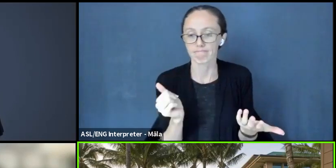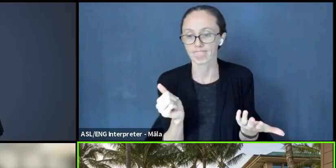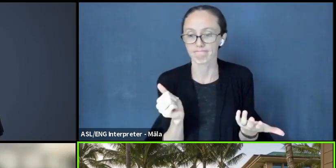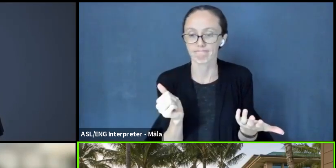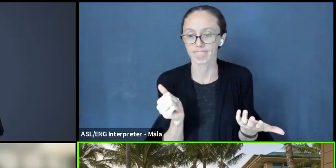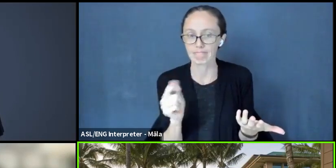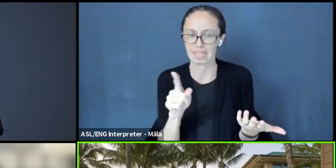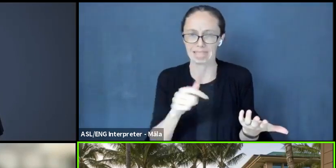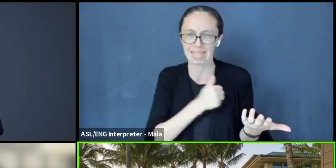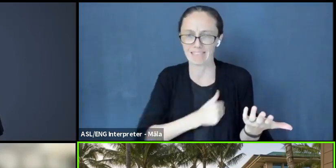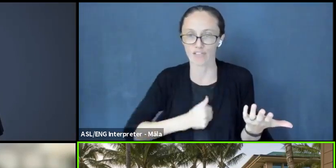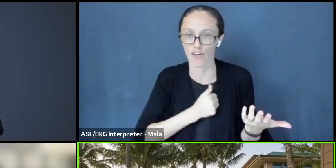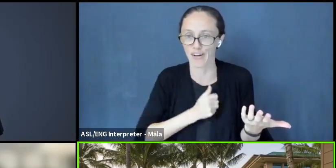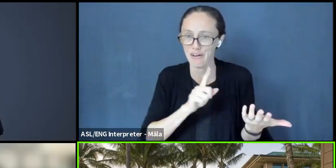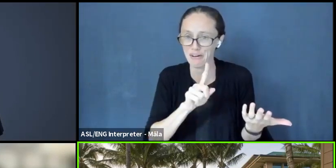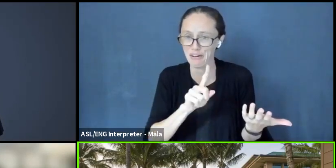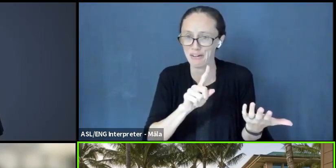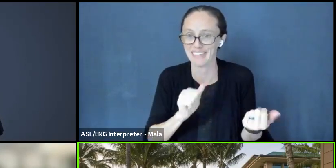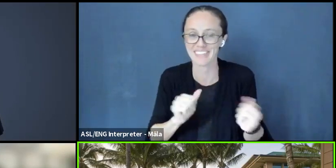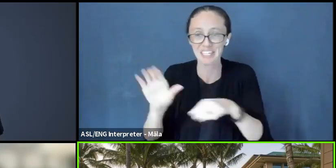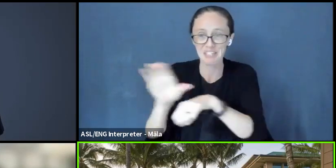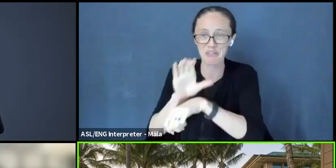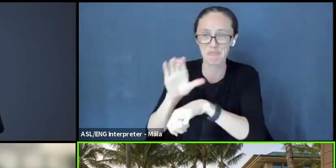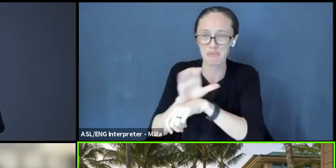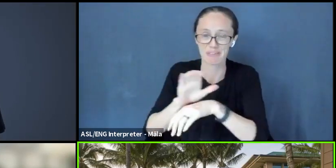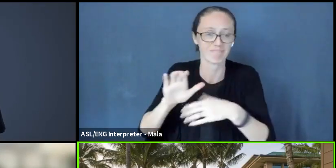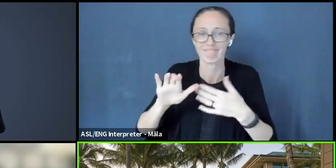I'm having a computer challenges.